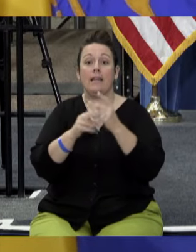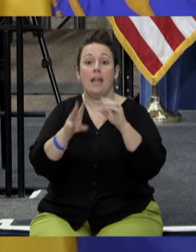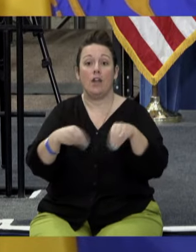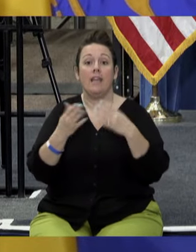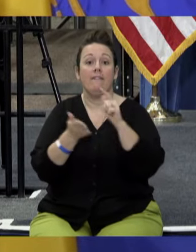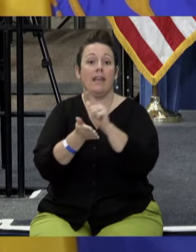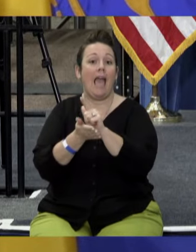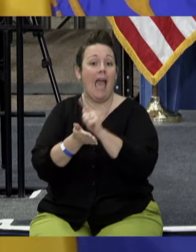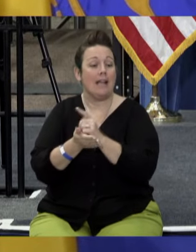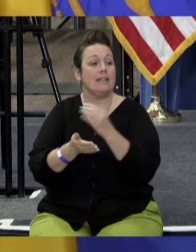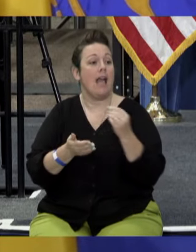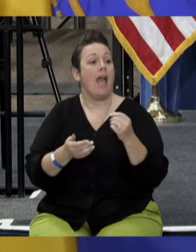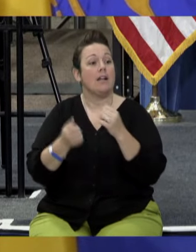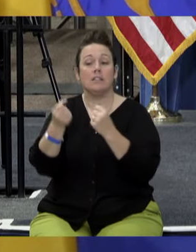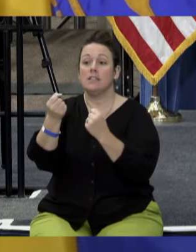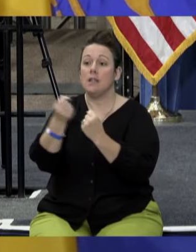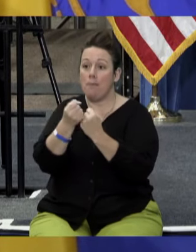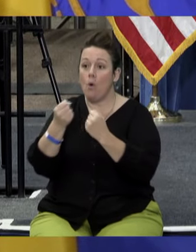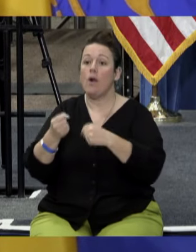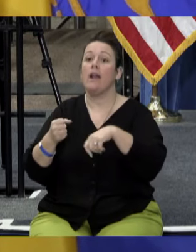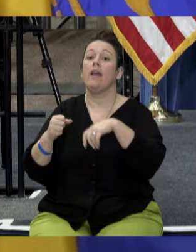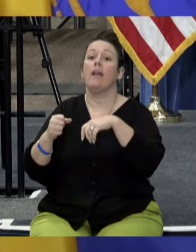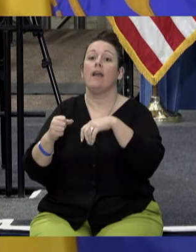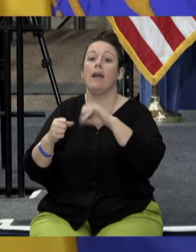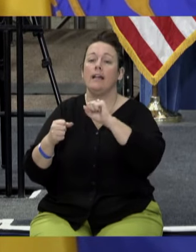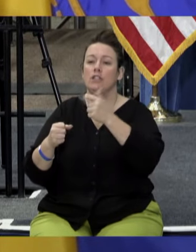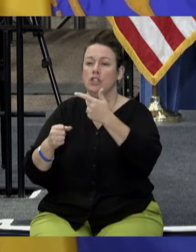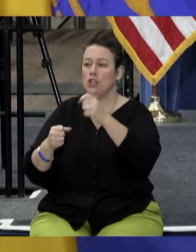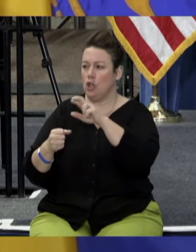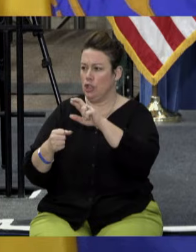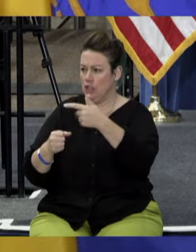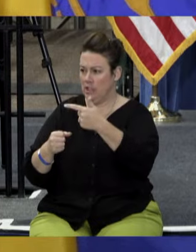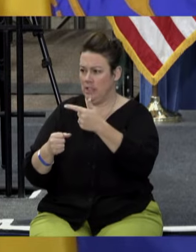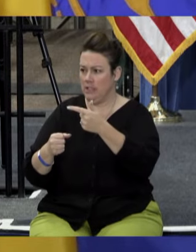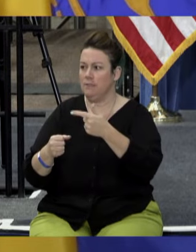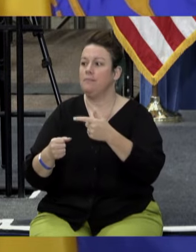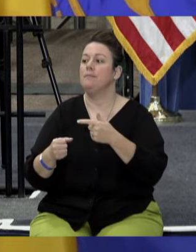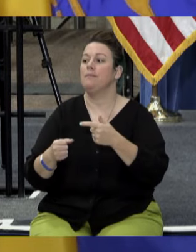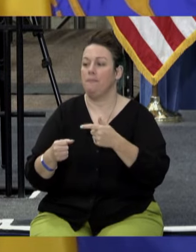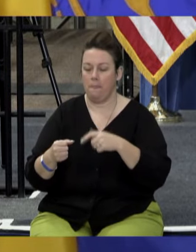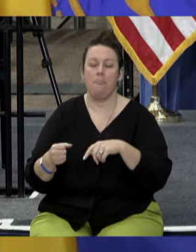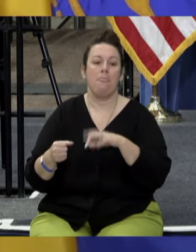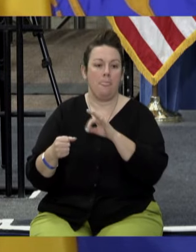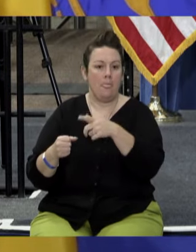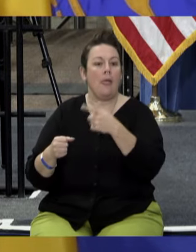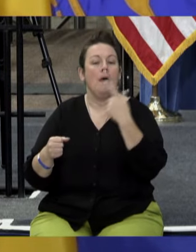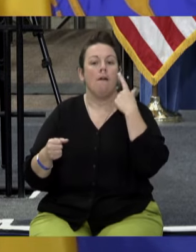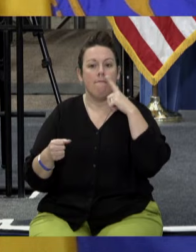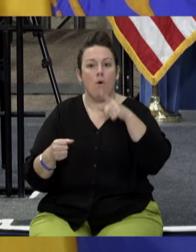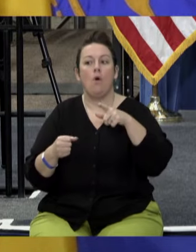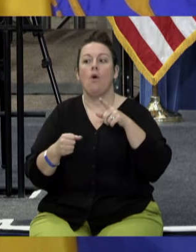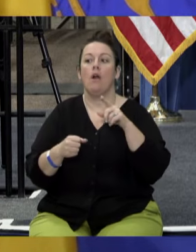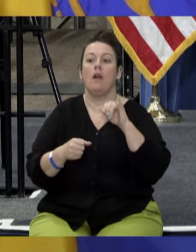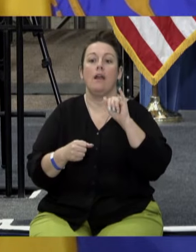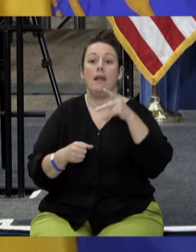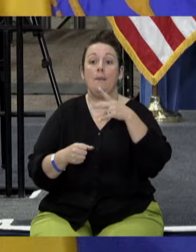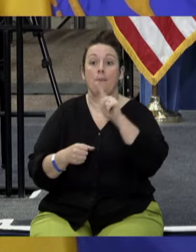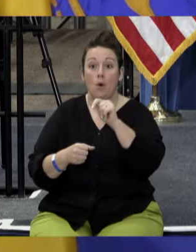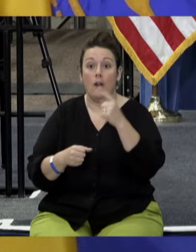Grandparents Raising Grandchildren Act, but with extensive input from the public, including family